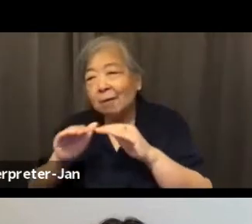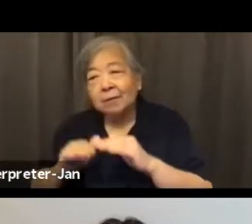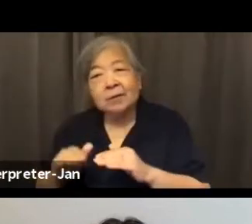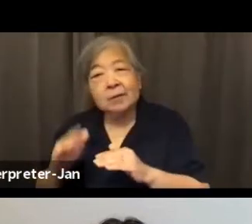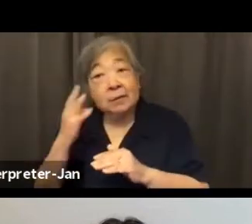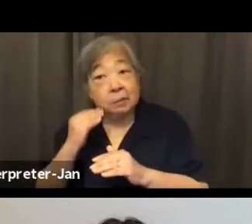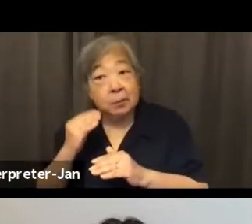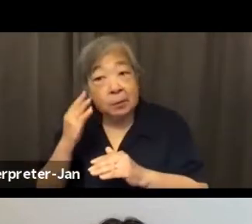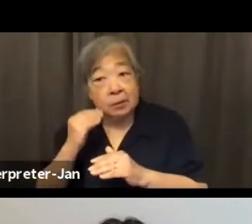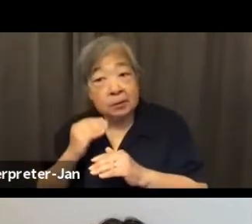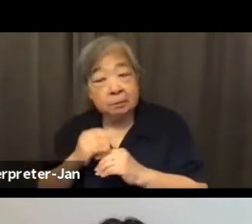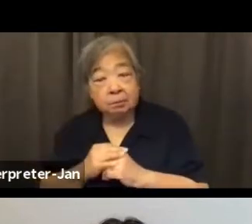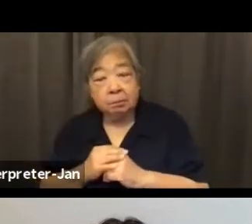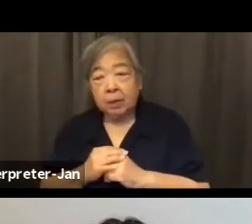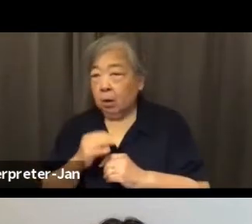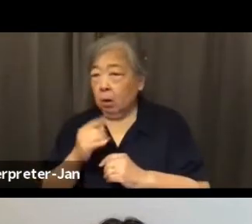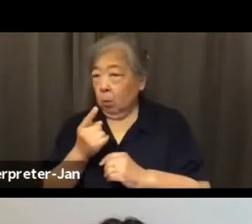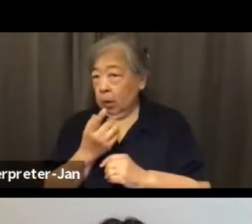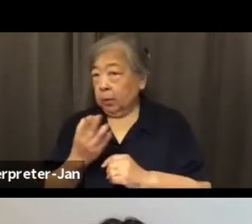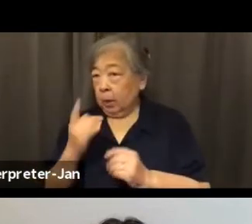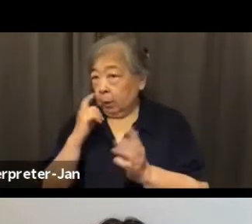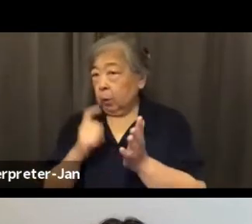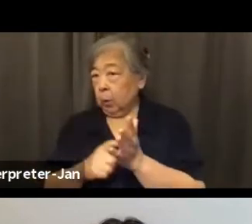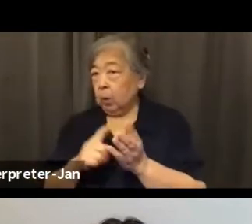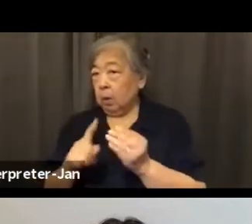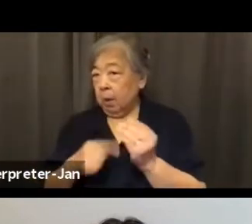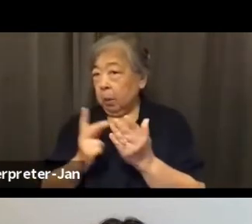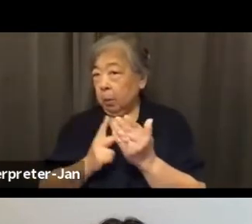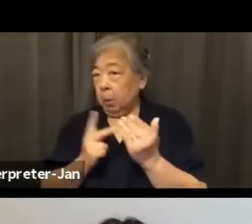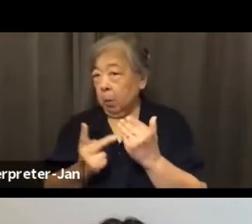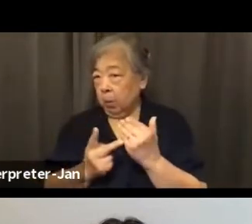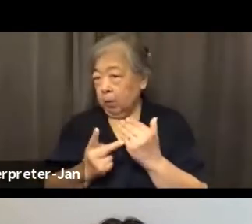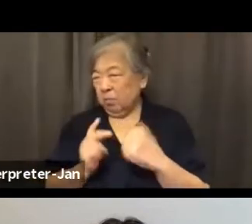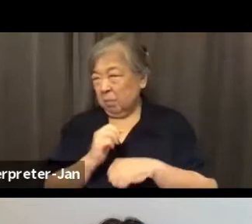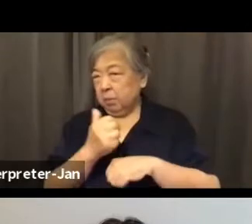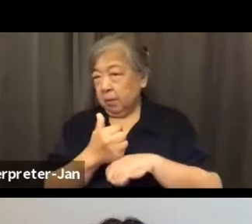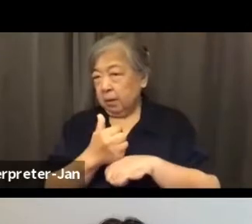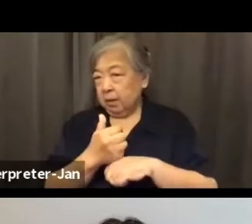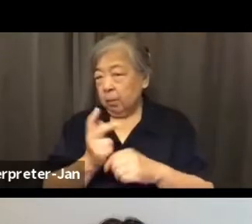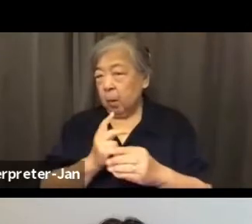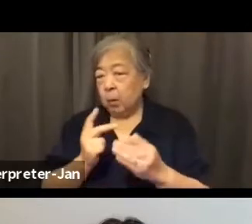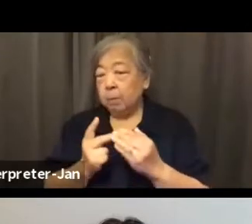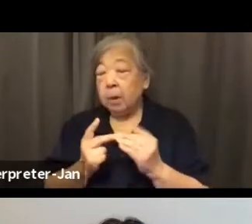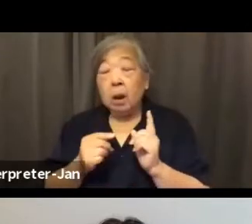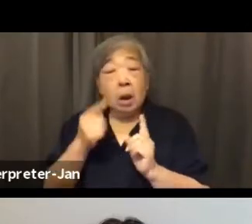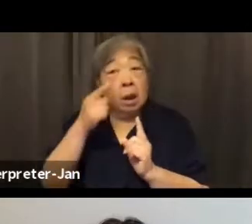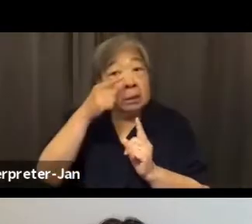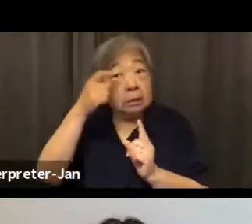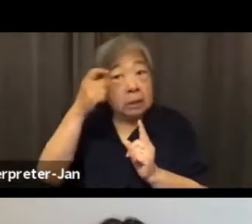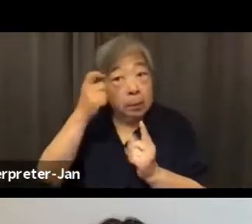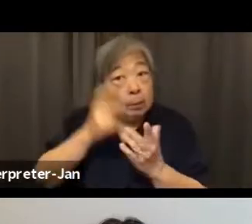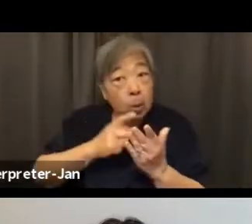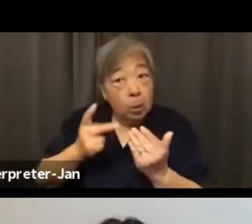One thing to note about the program implementation is that for the Summer and academic year program,